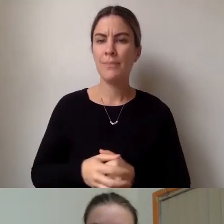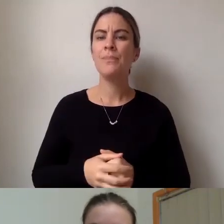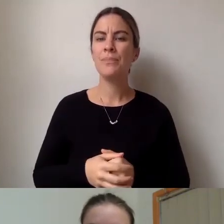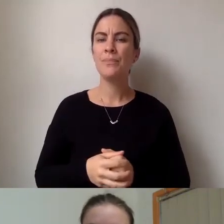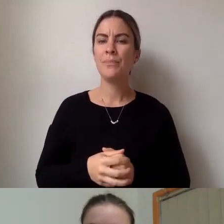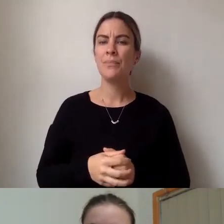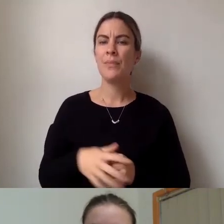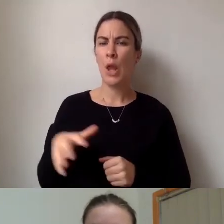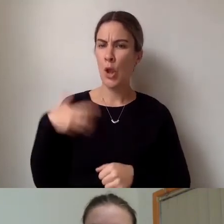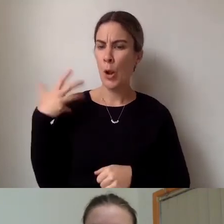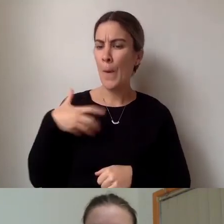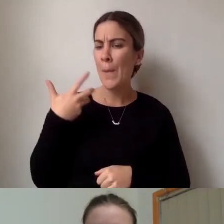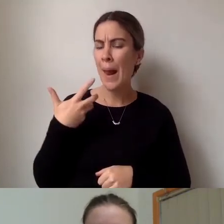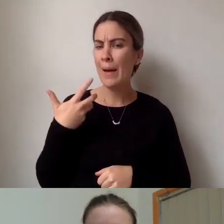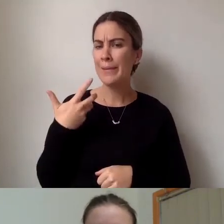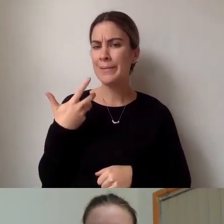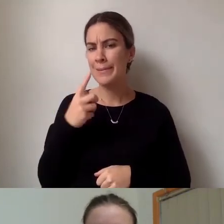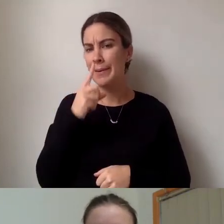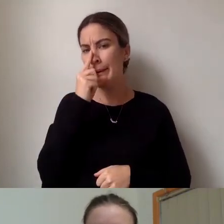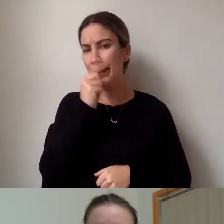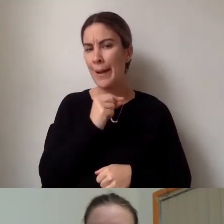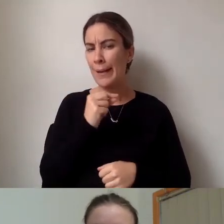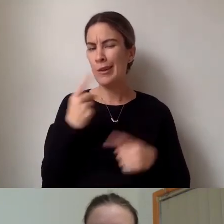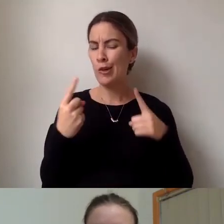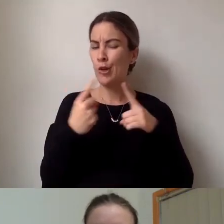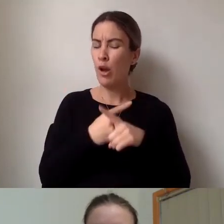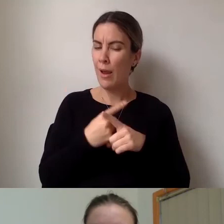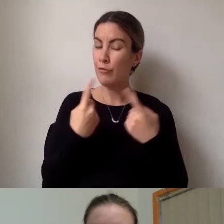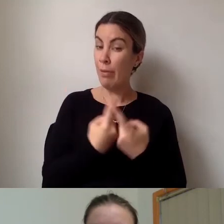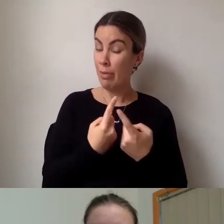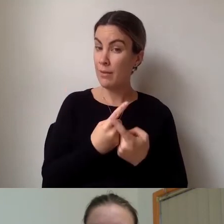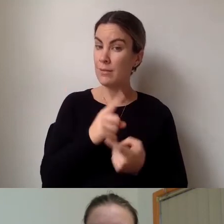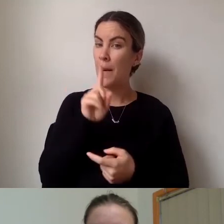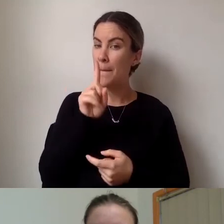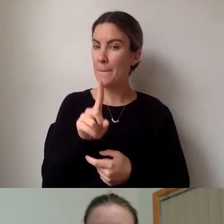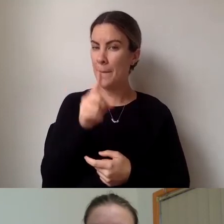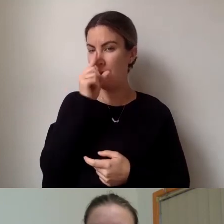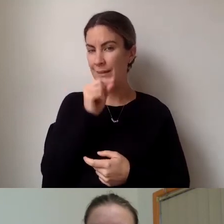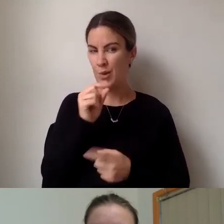Complaints - complaints can change stuff. But they also cannot do anything.